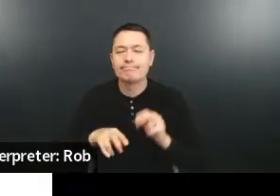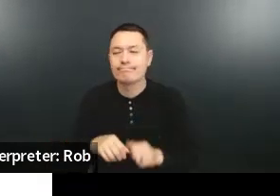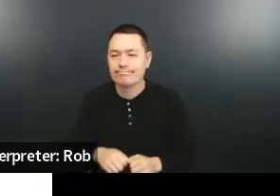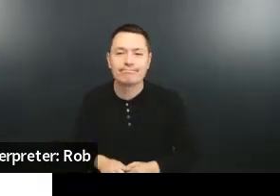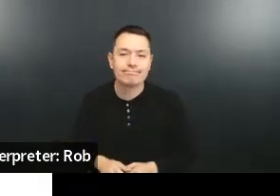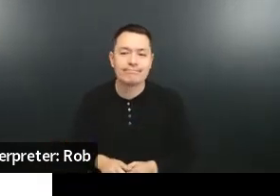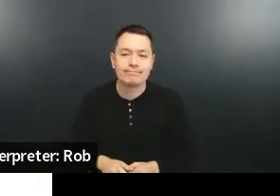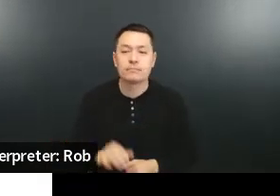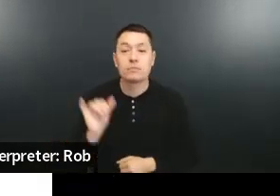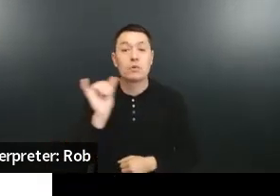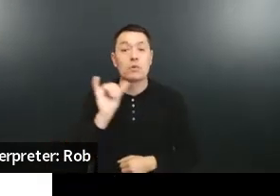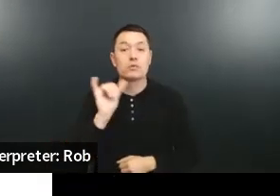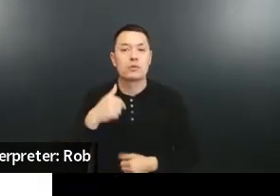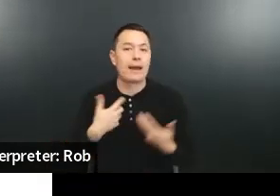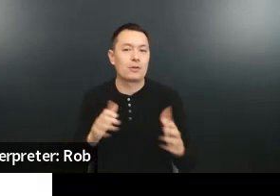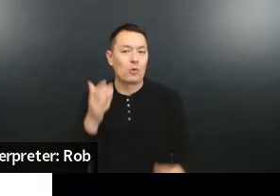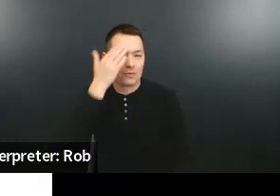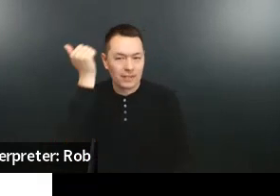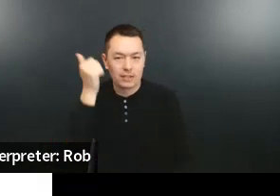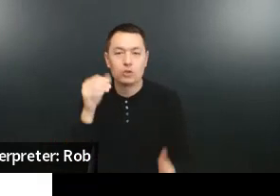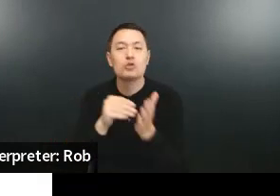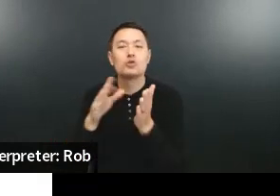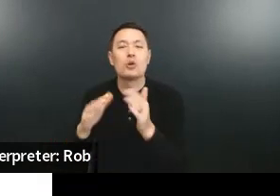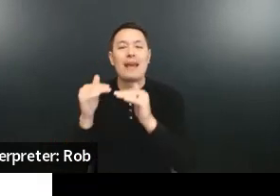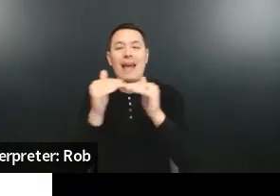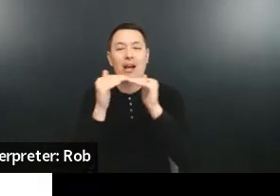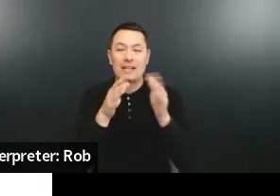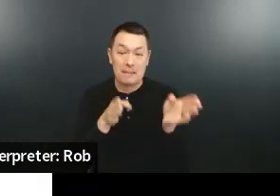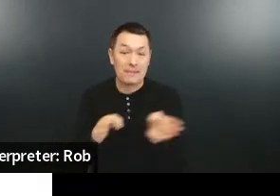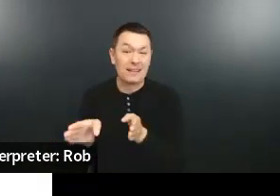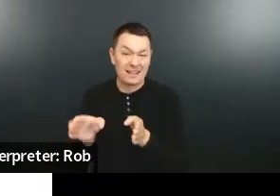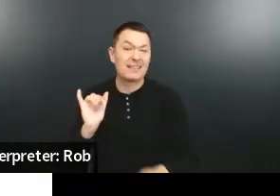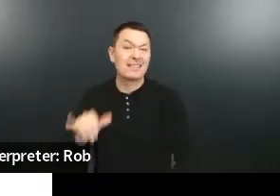I also didn't want to forget the student equity plan. That's really our colleges